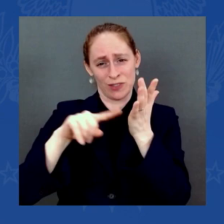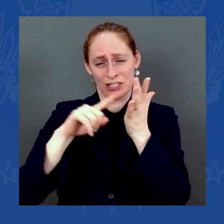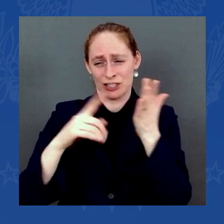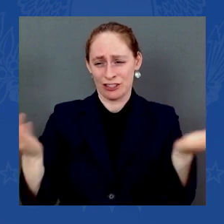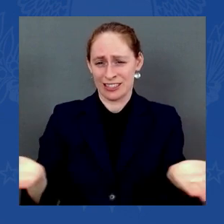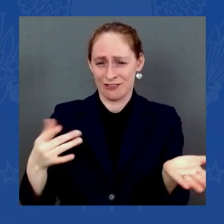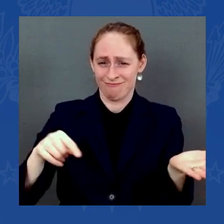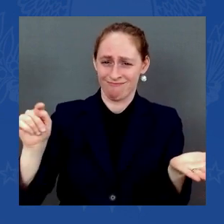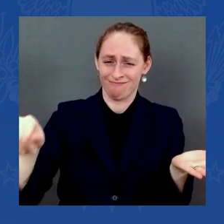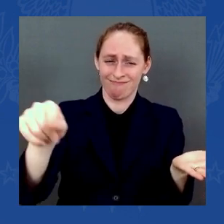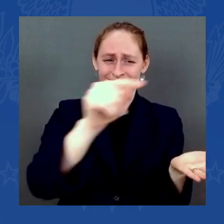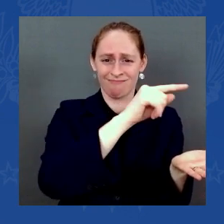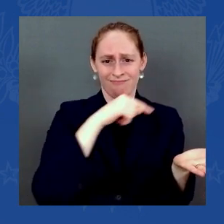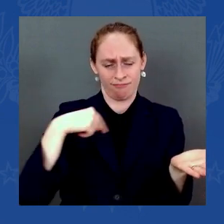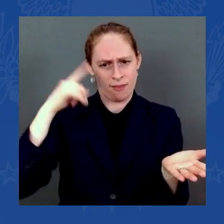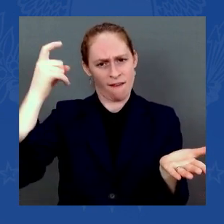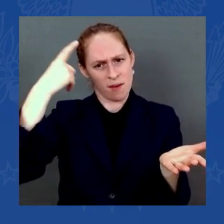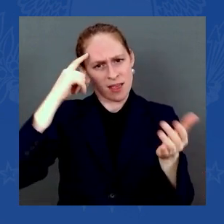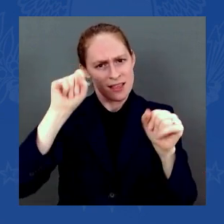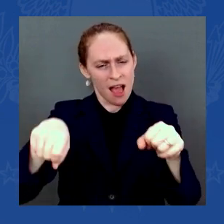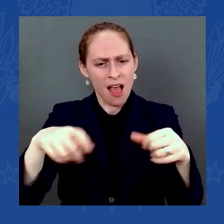when we do it together as the United States of America.